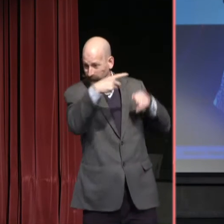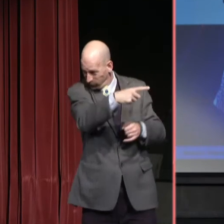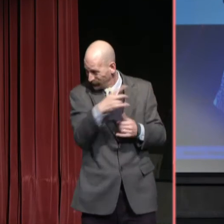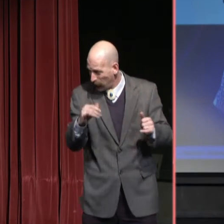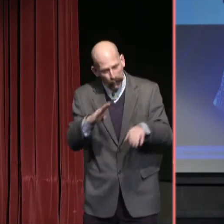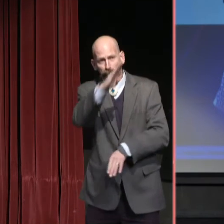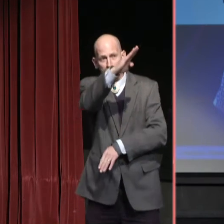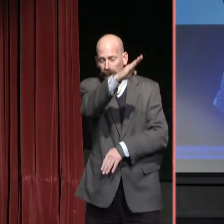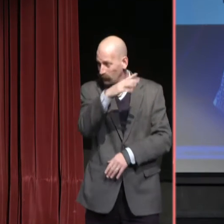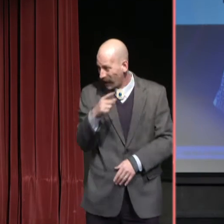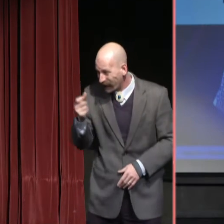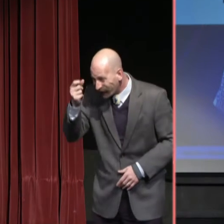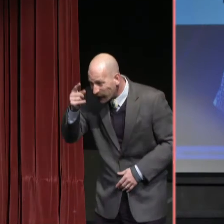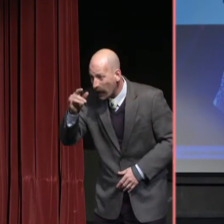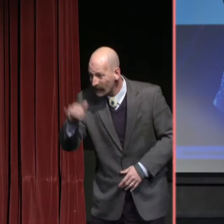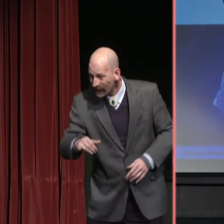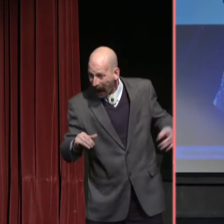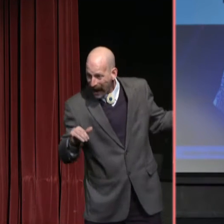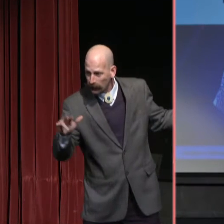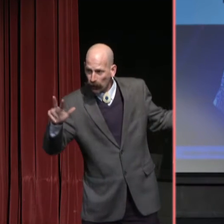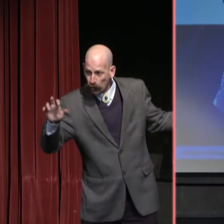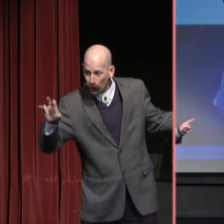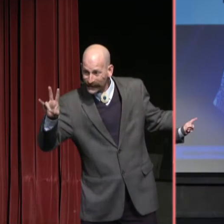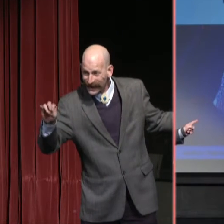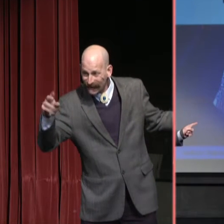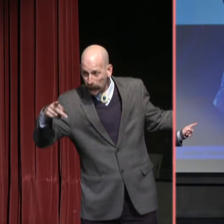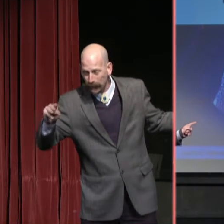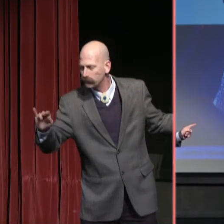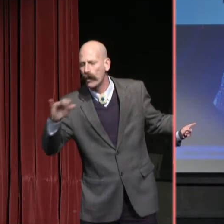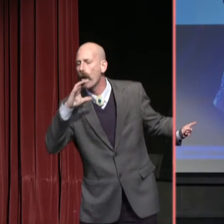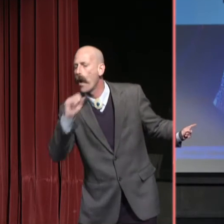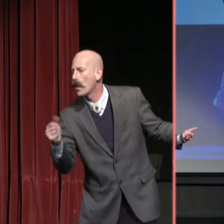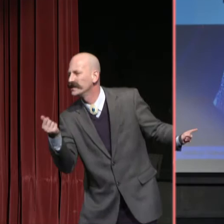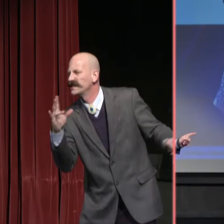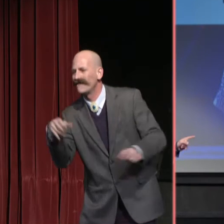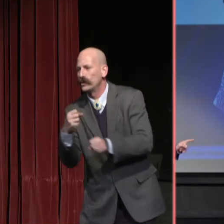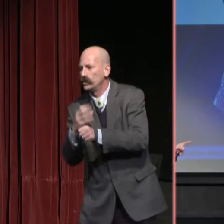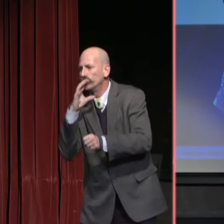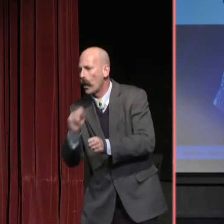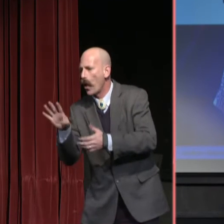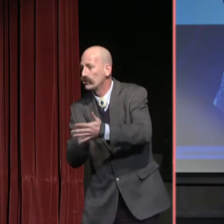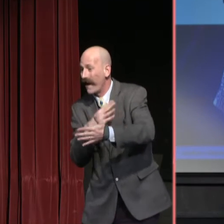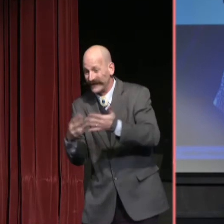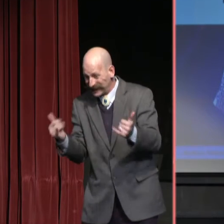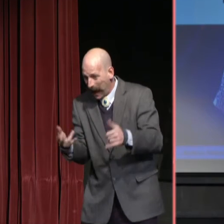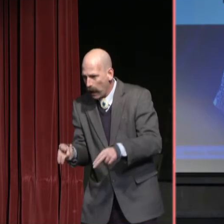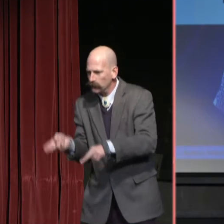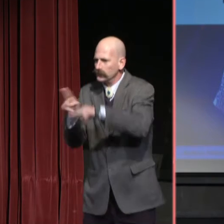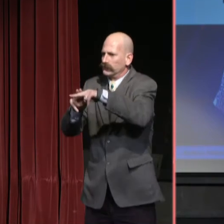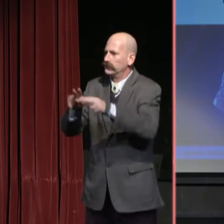because this says 370 ppm. We're already at 400 ppm now.